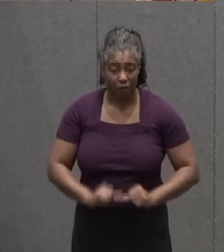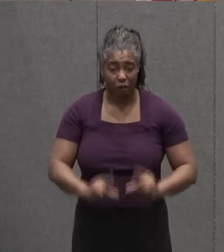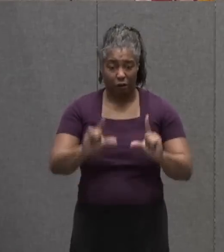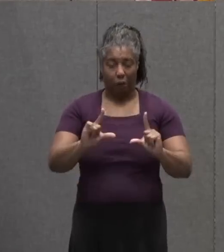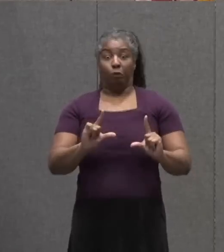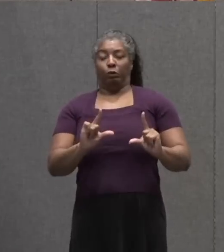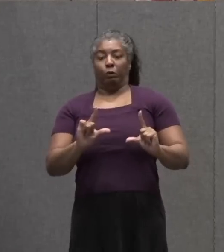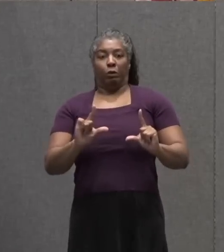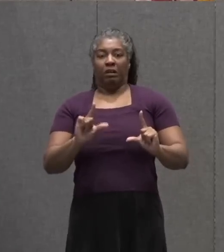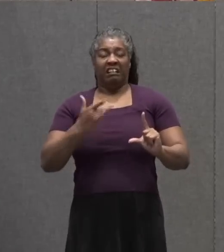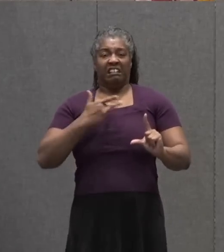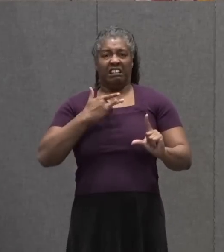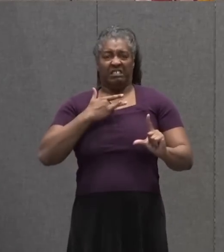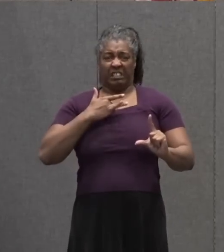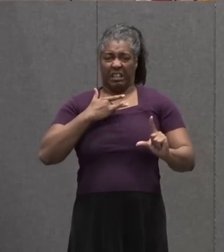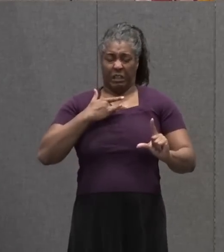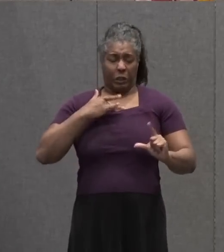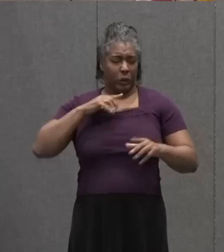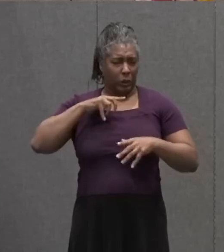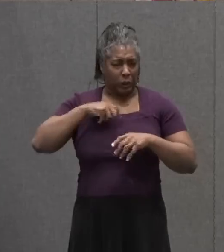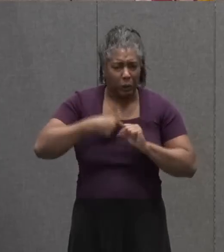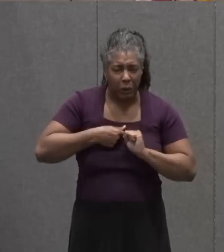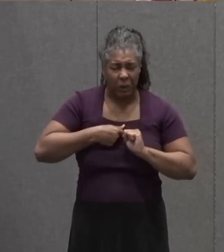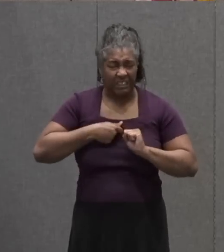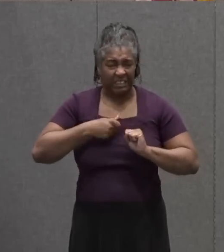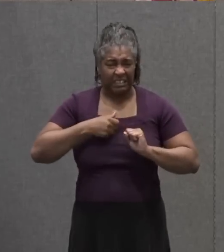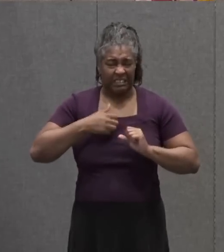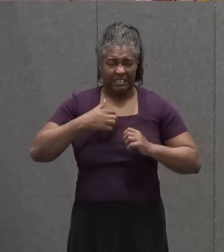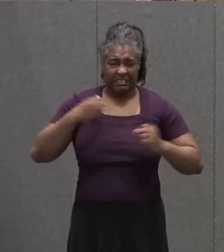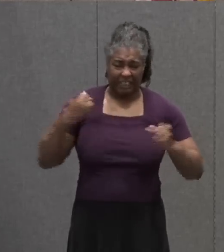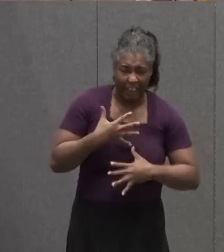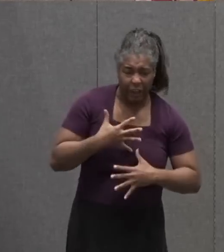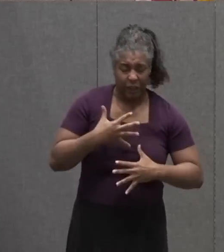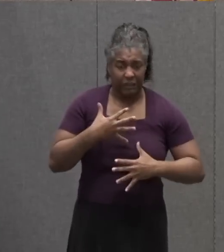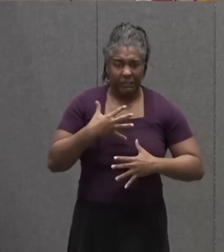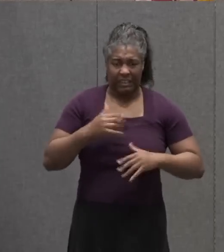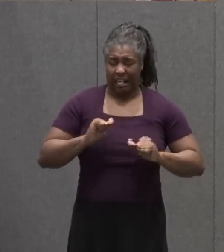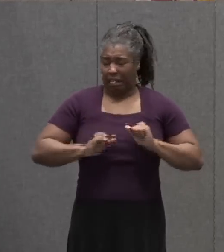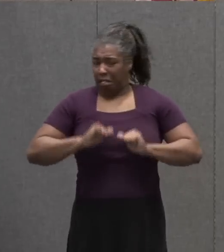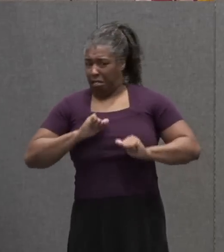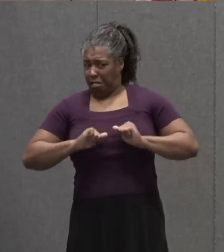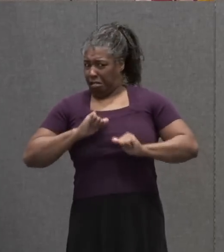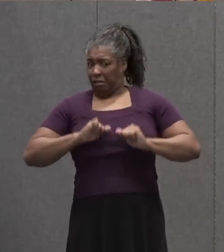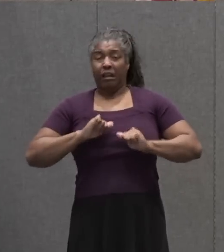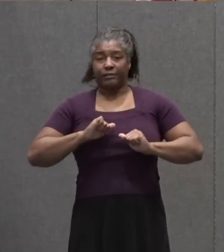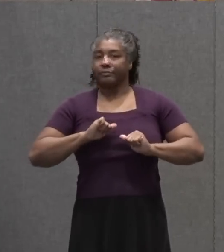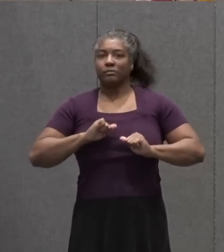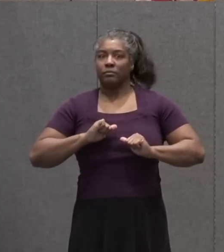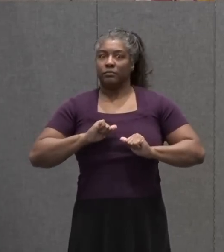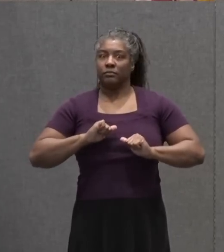you need to tell a grown up. So how do we know if a website or an app isn't right for us?